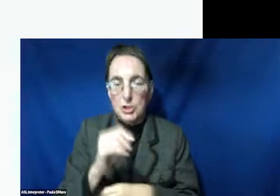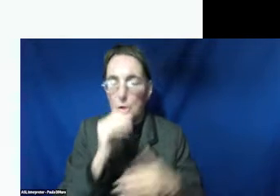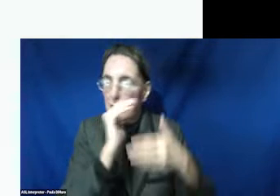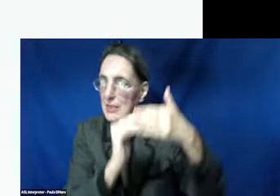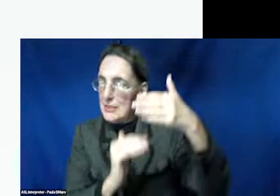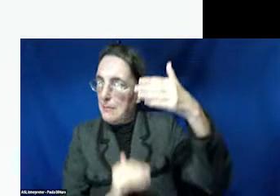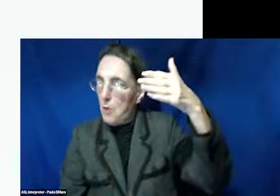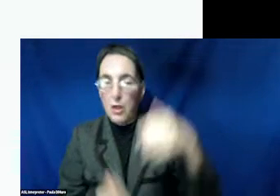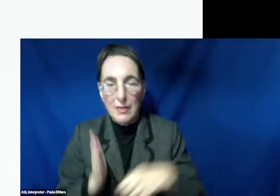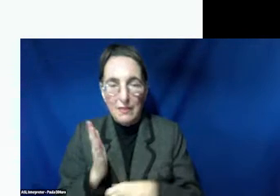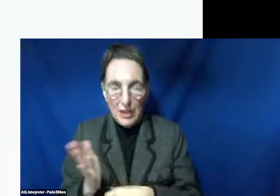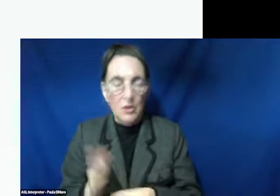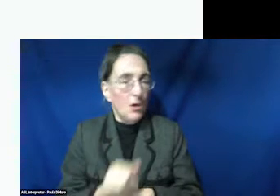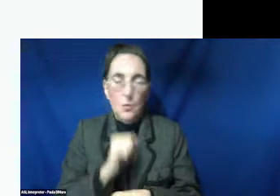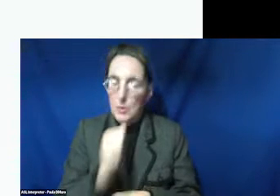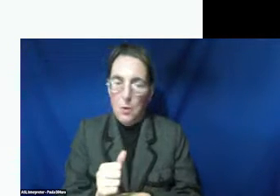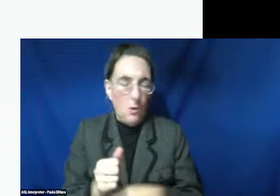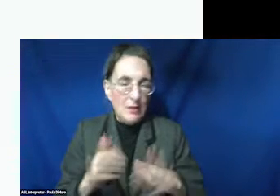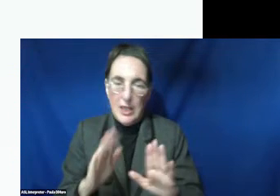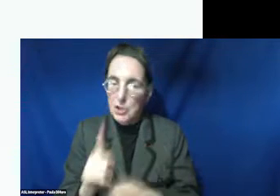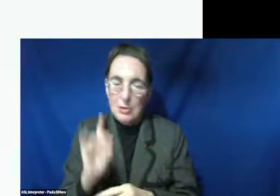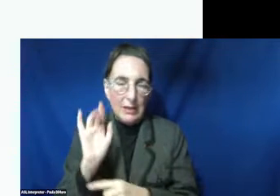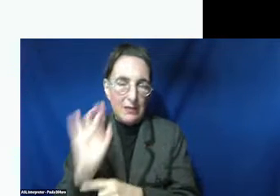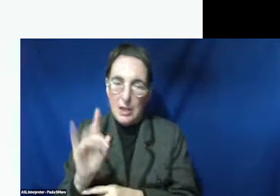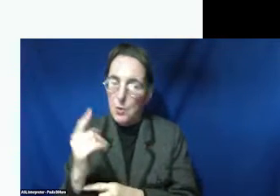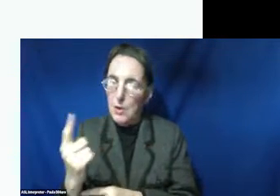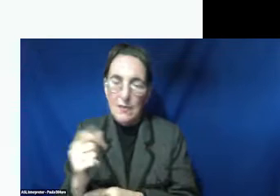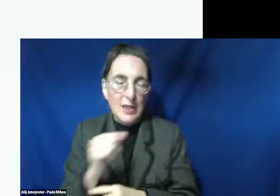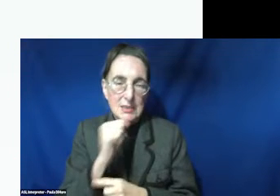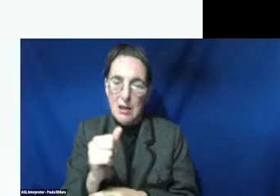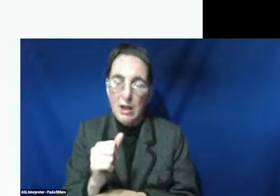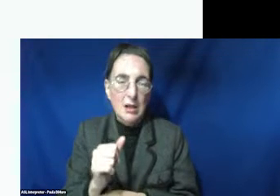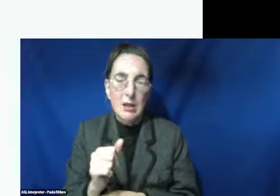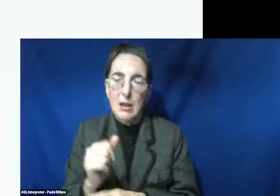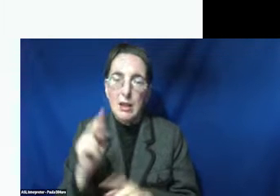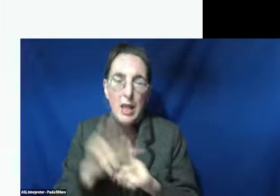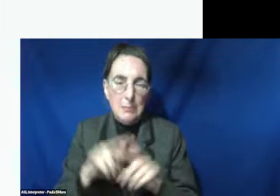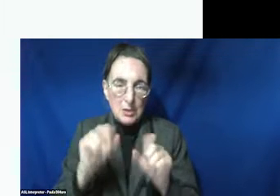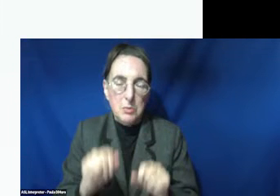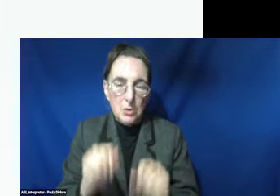But we won't let you click on one that's not applicable to the solicitation that you chose.